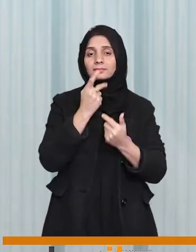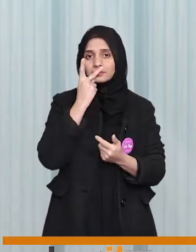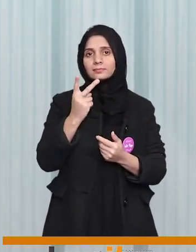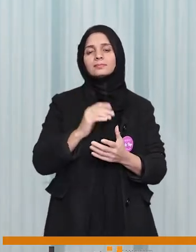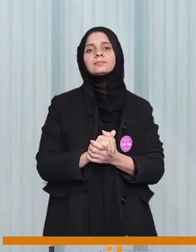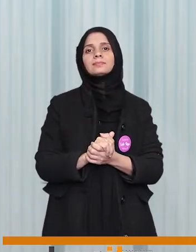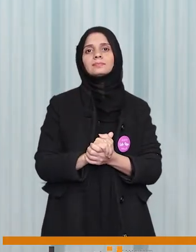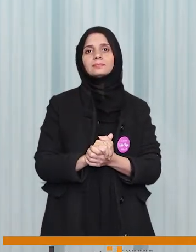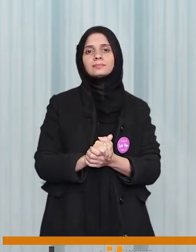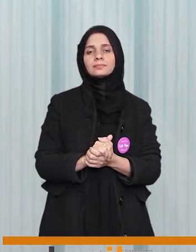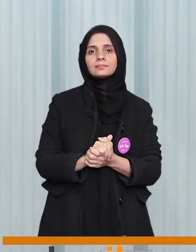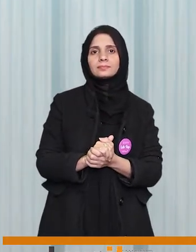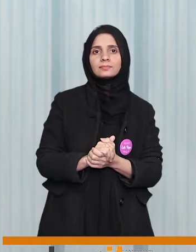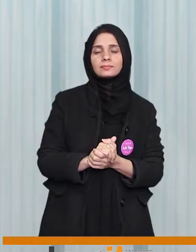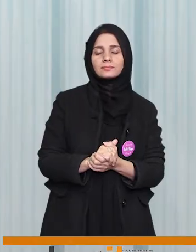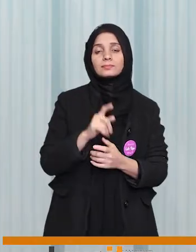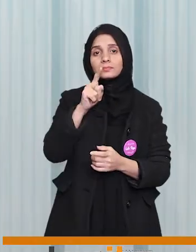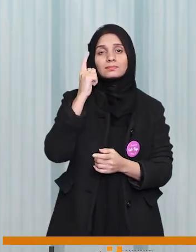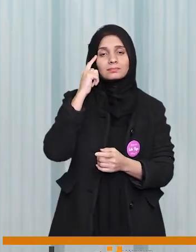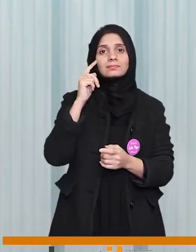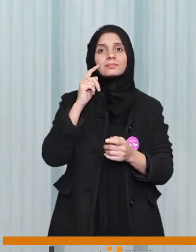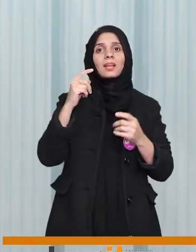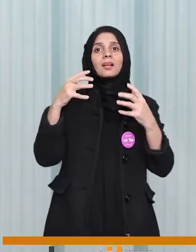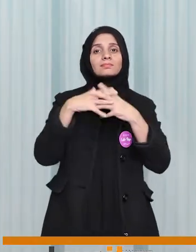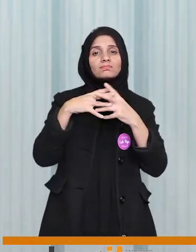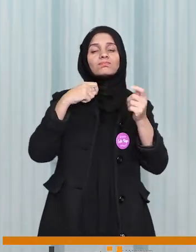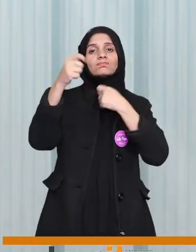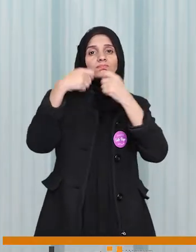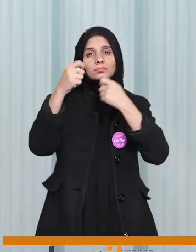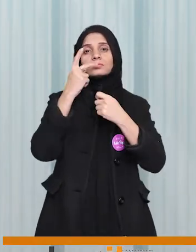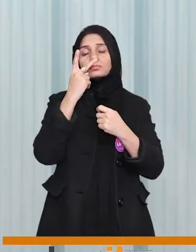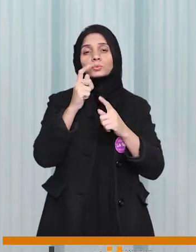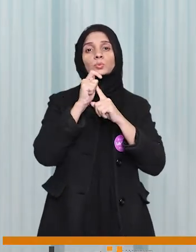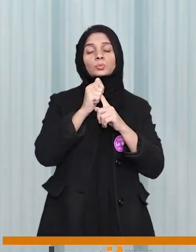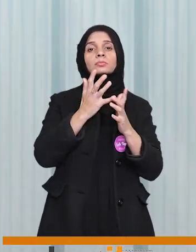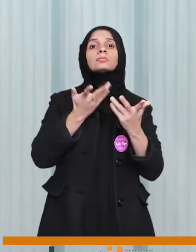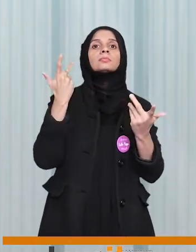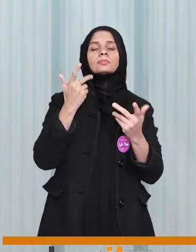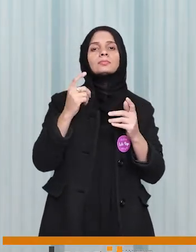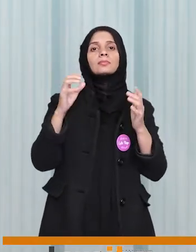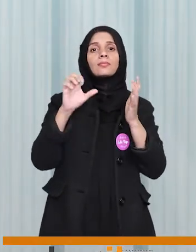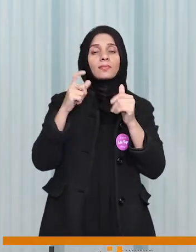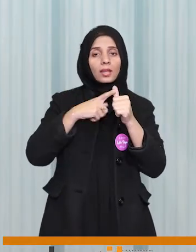Which one is the most preferred by European as well as American freelancers?